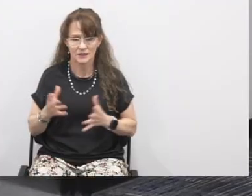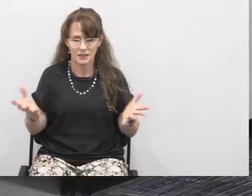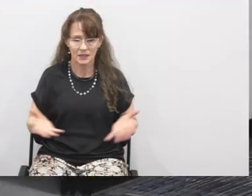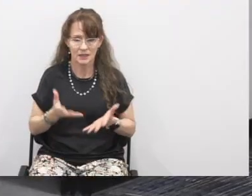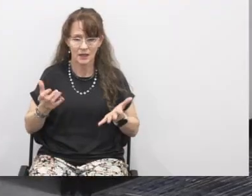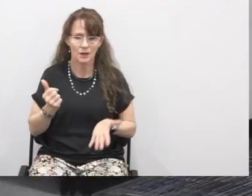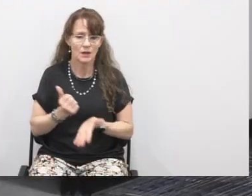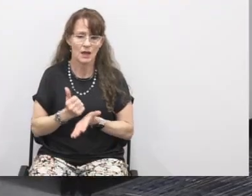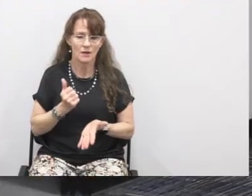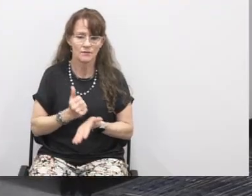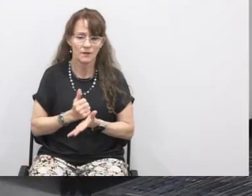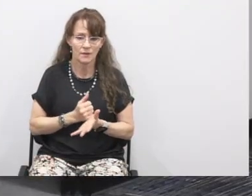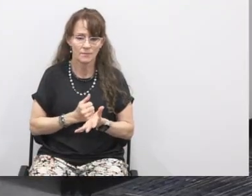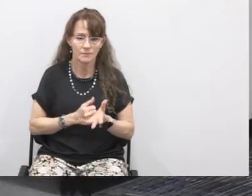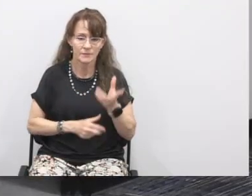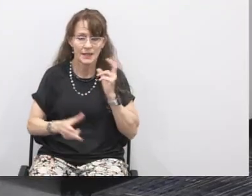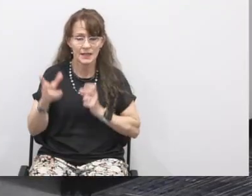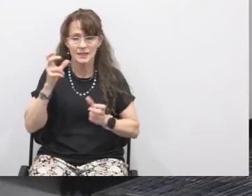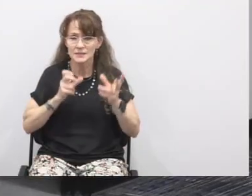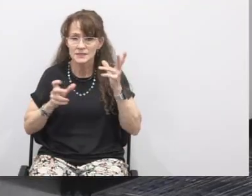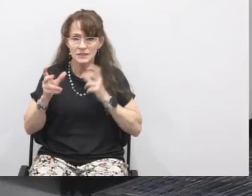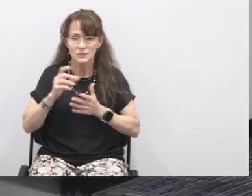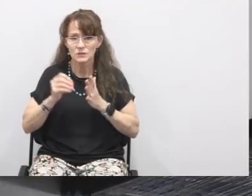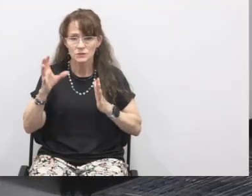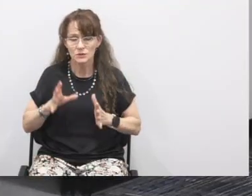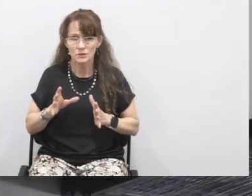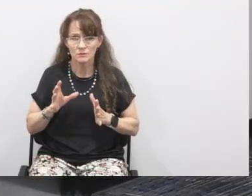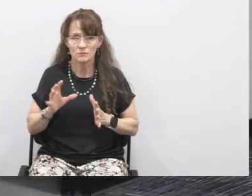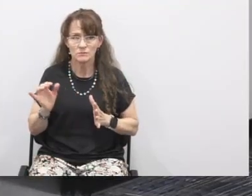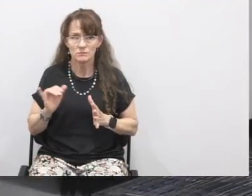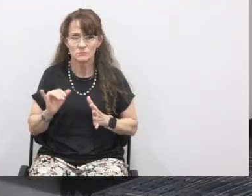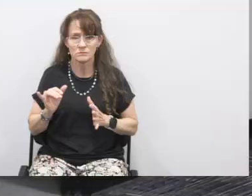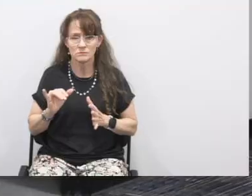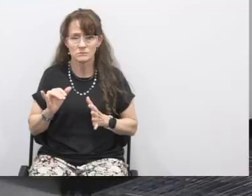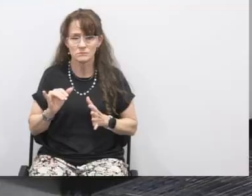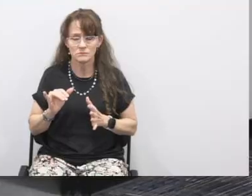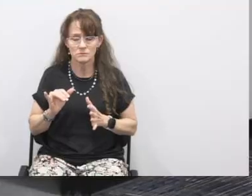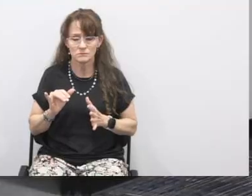And hearing our students is like very important,